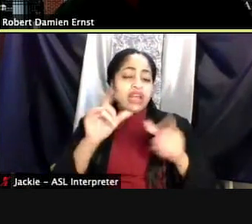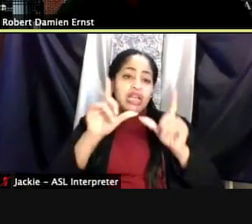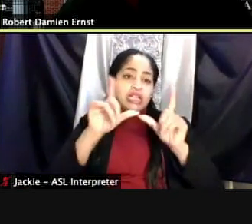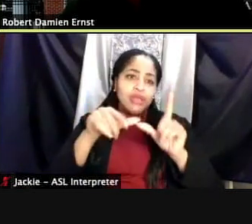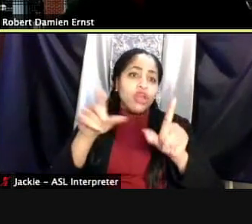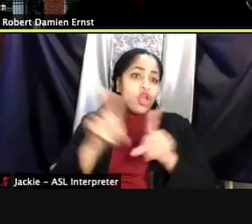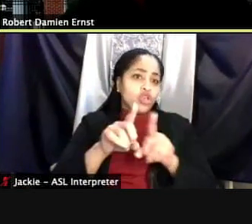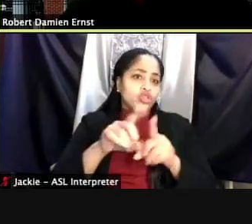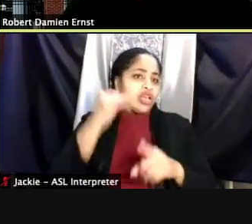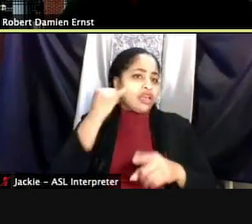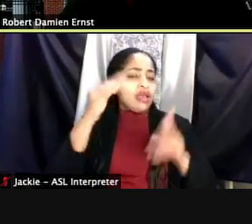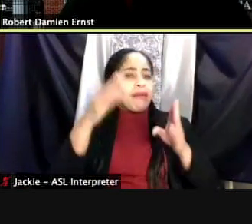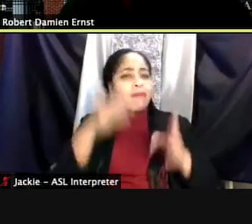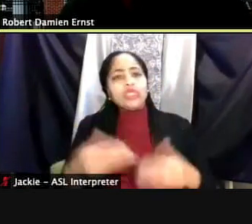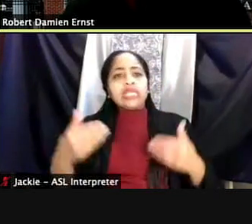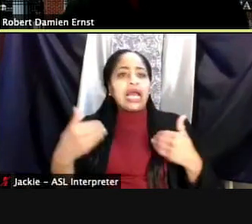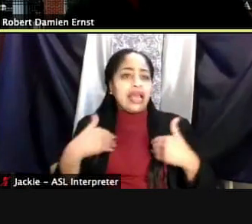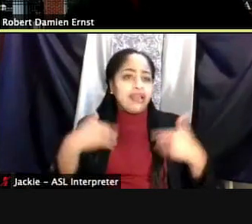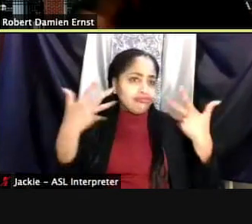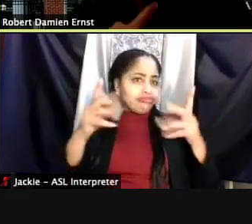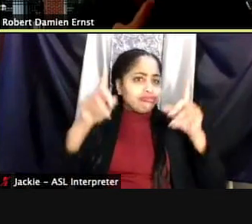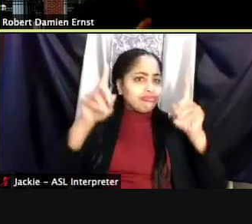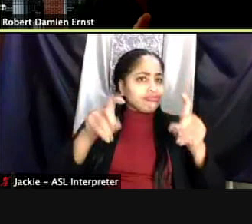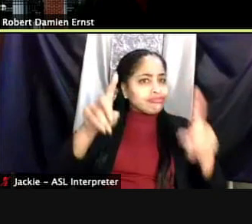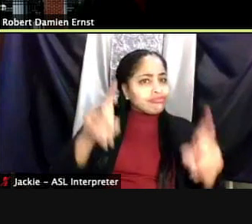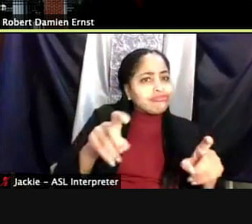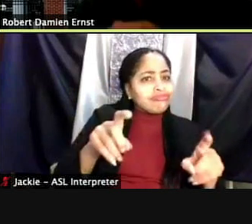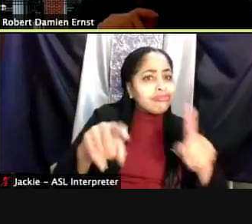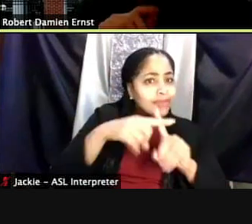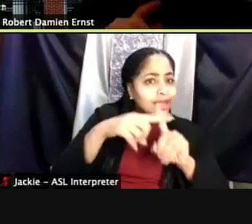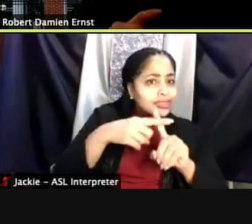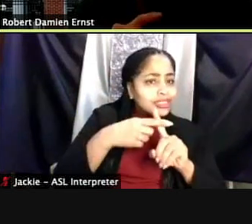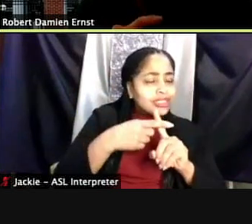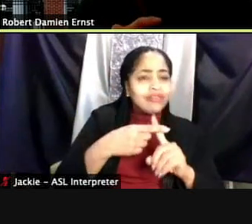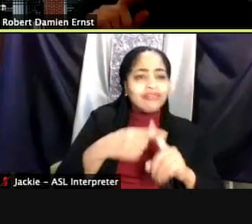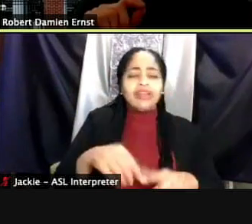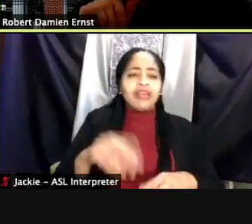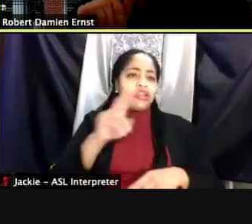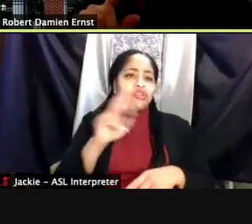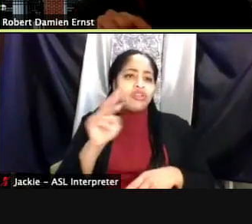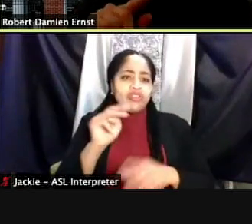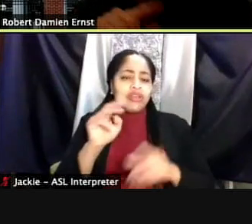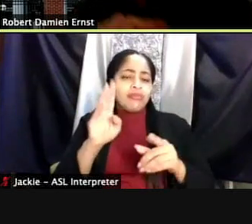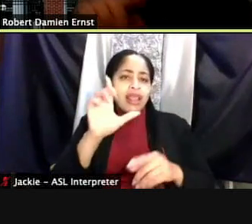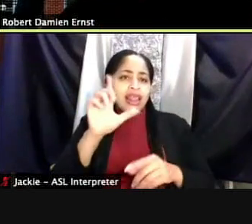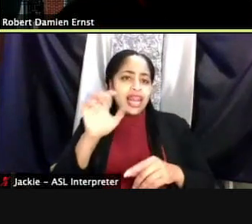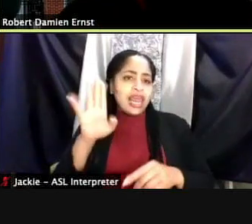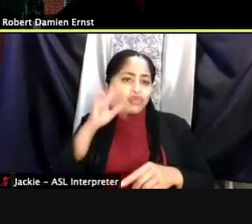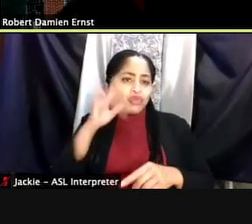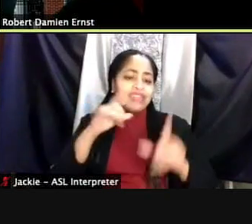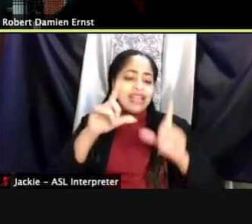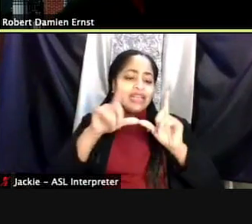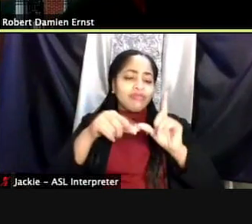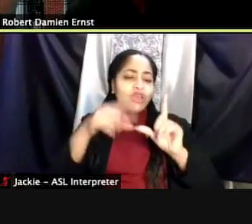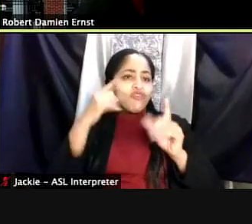If somebody has tested positive at a U of M lab it will say expired for the next 10 days.